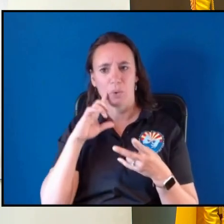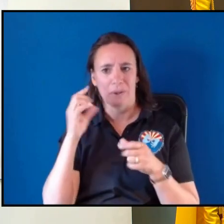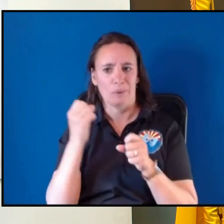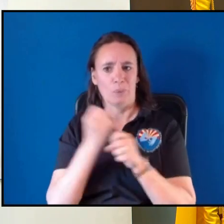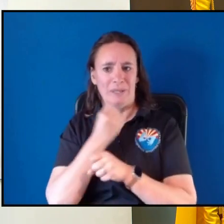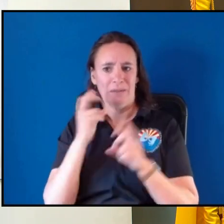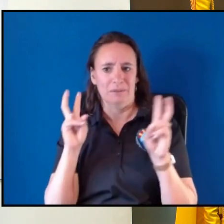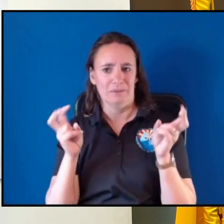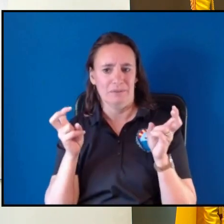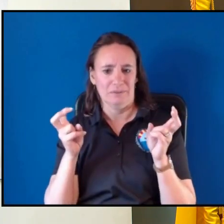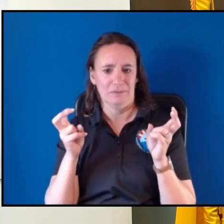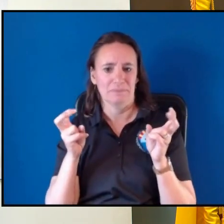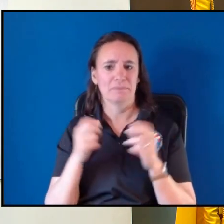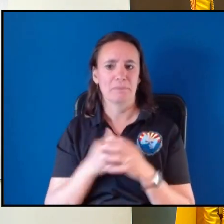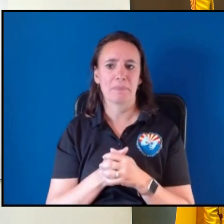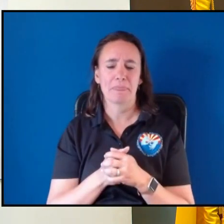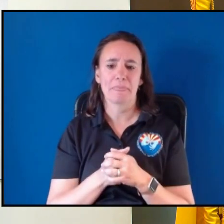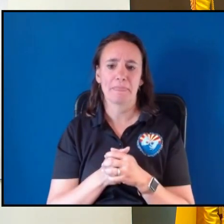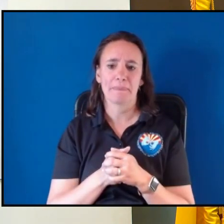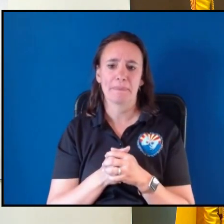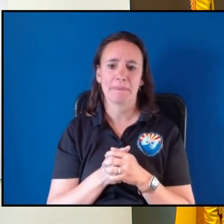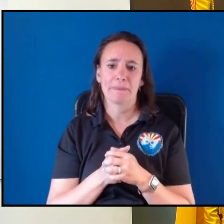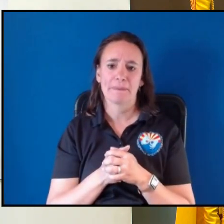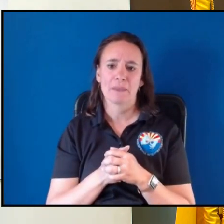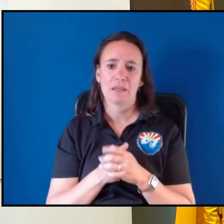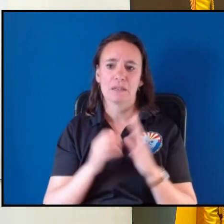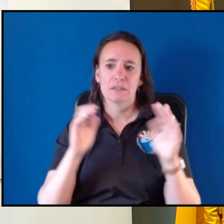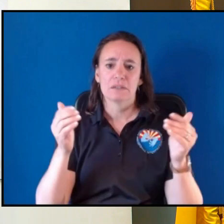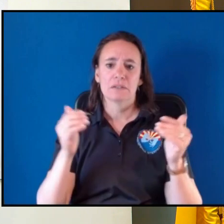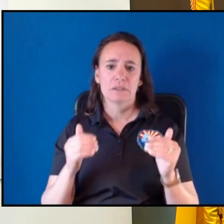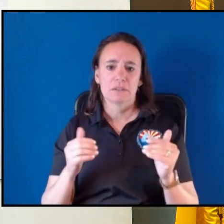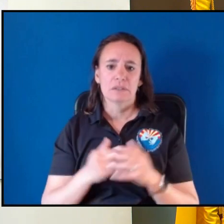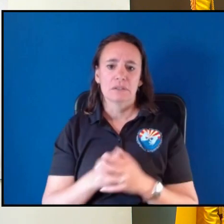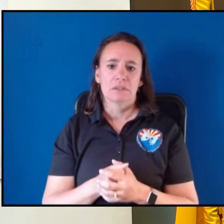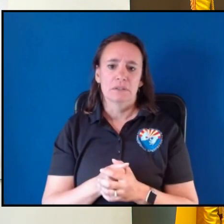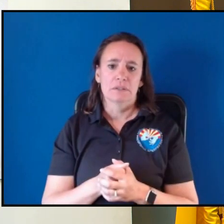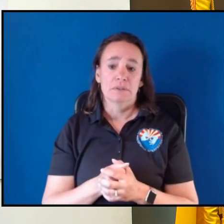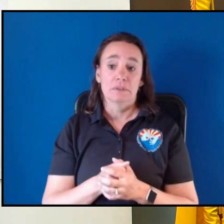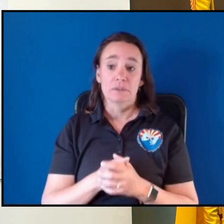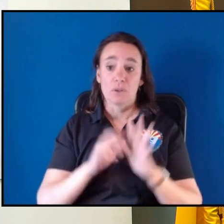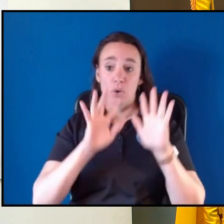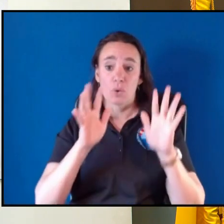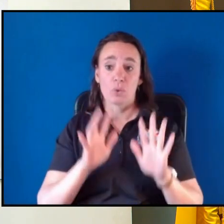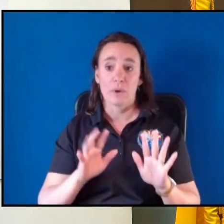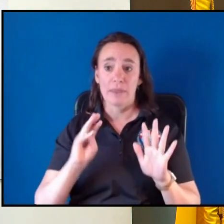So now let's move on to the weather maps. Alright, so we